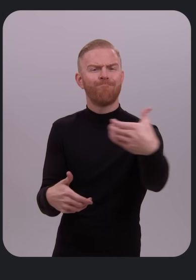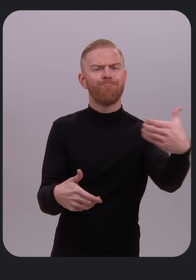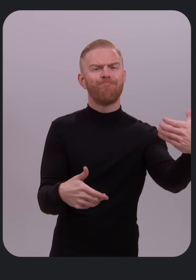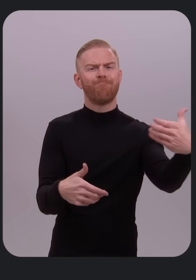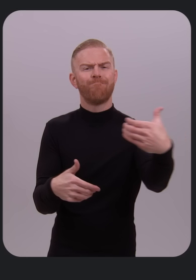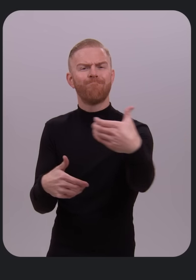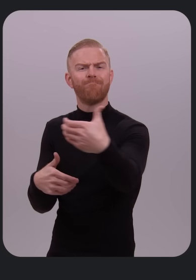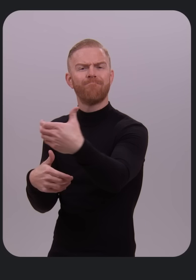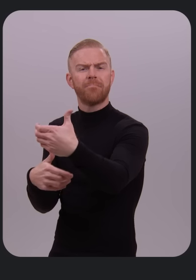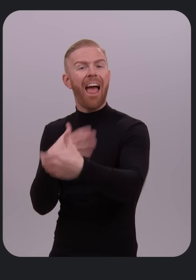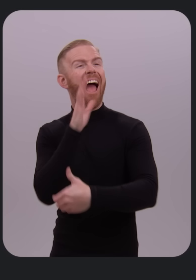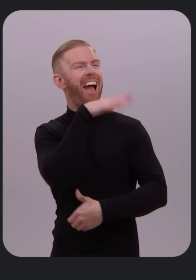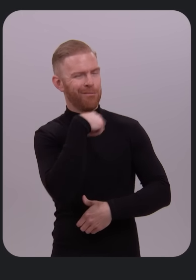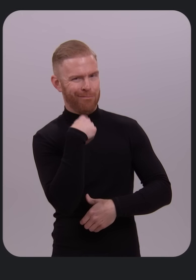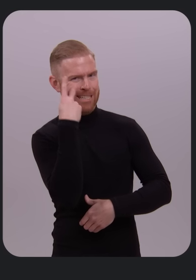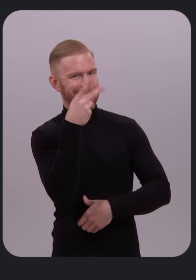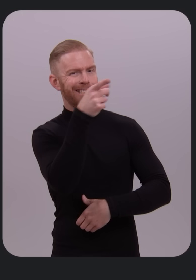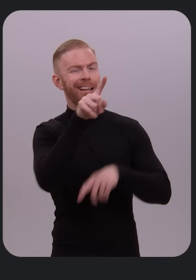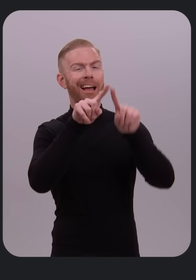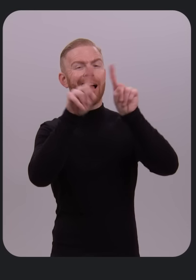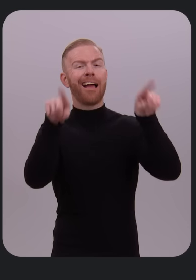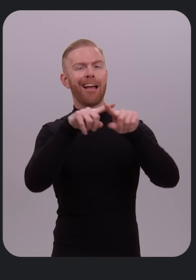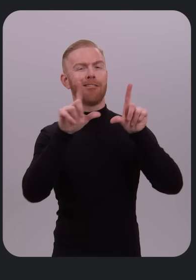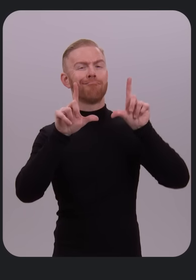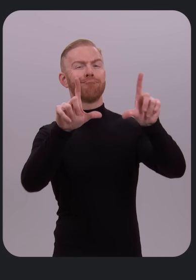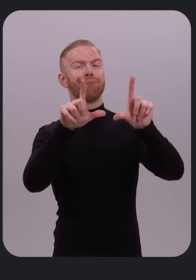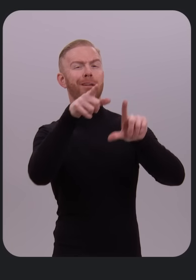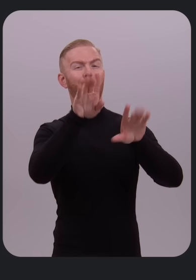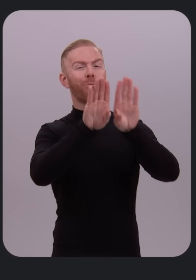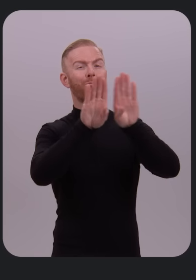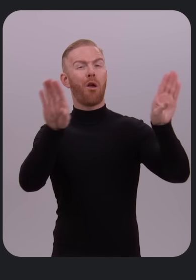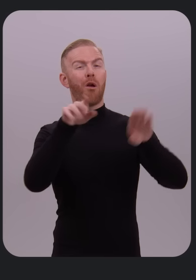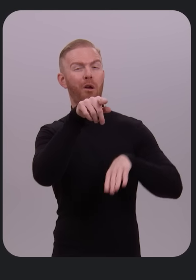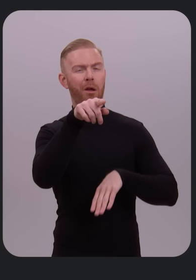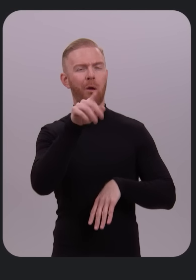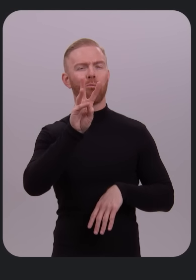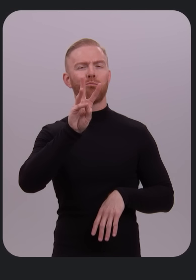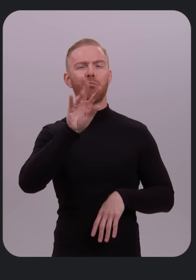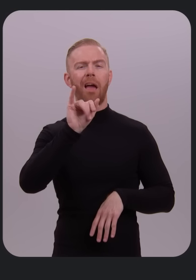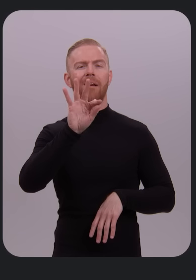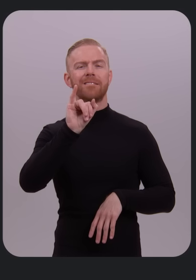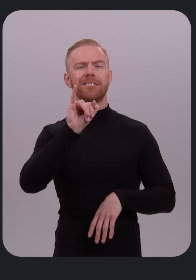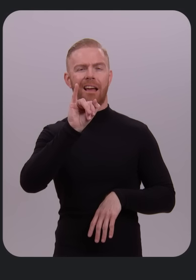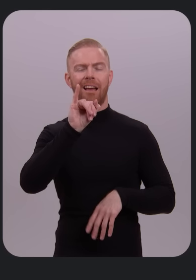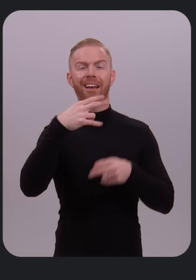I see a sign on the wall in the direction you're facing. The sign says, "Wi-Fi network, The Gray Eagle,